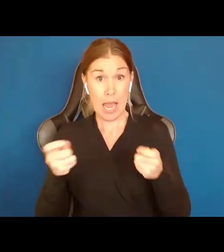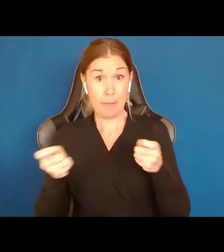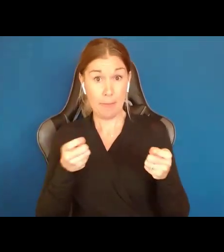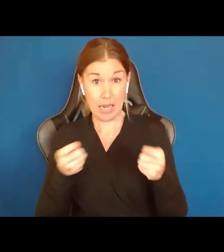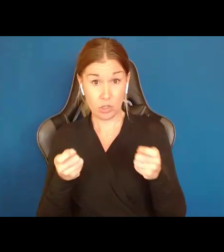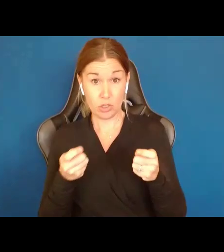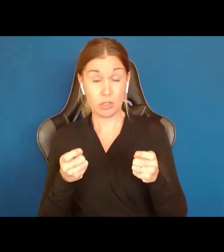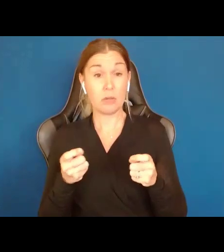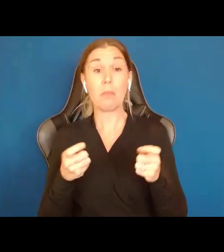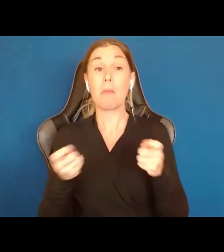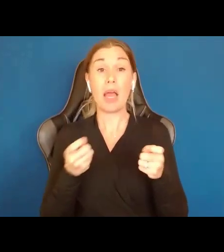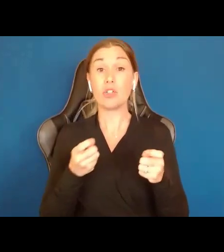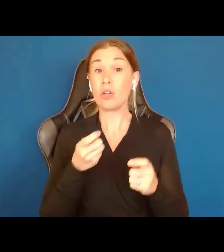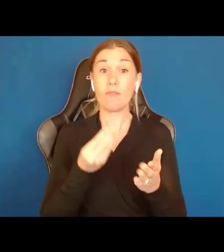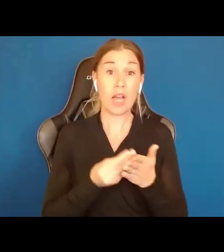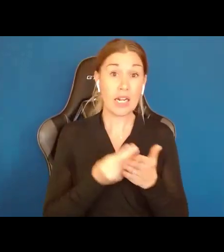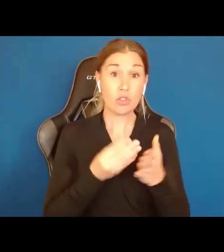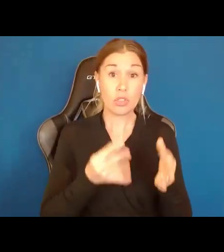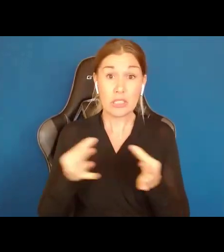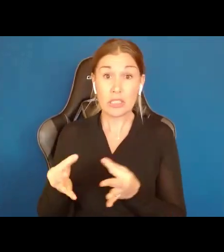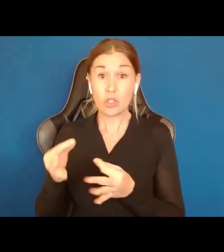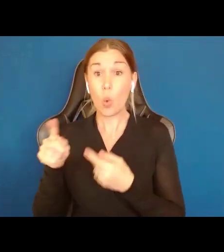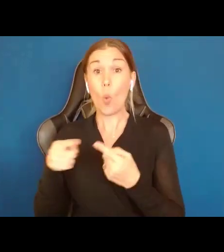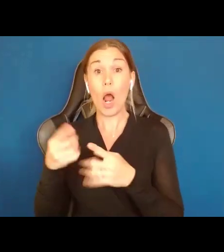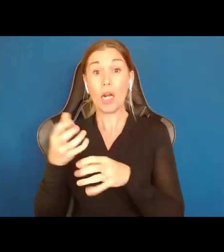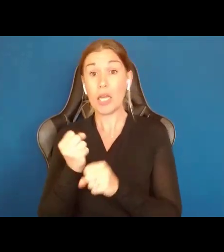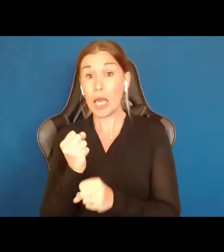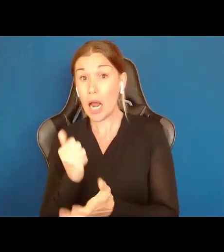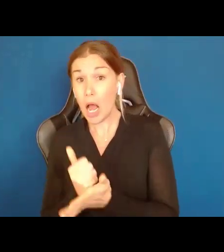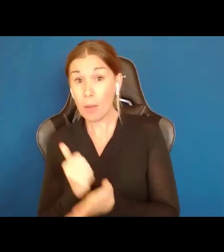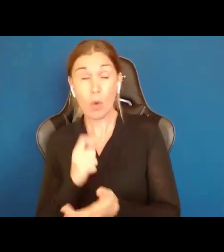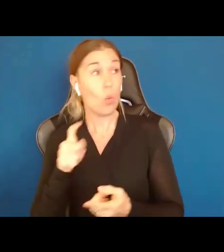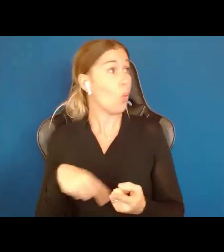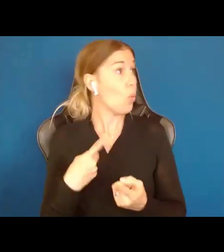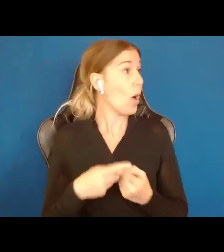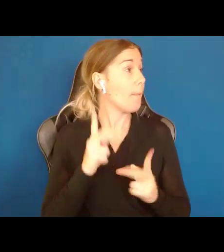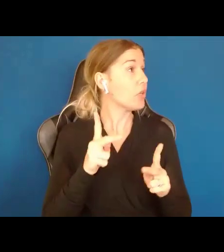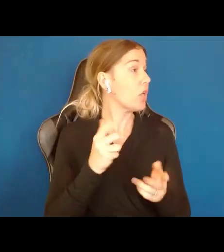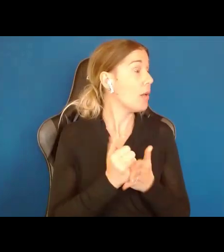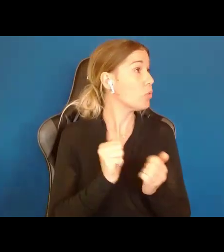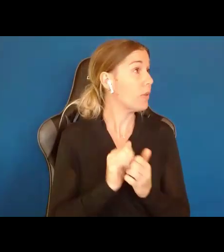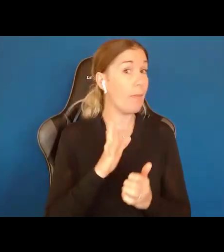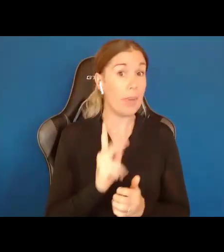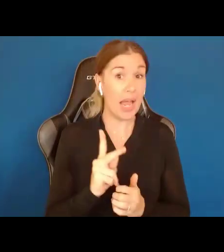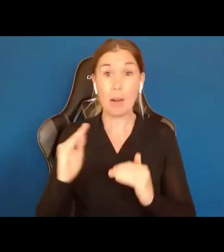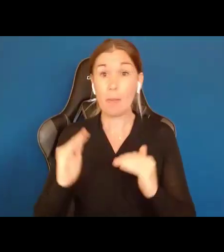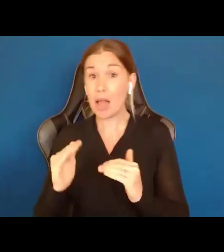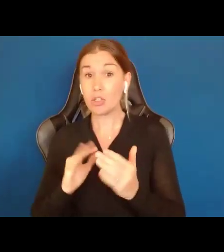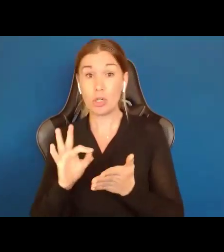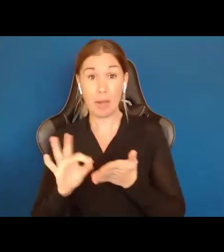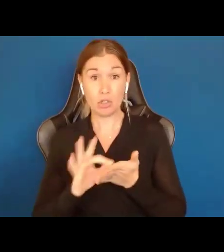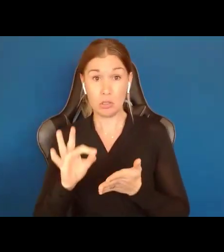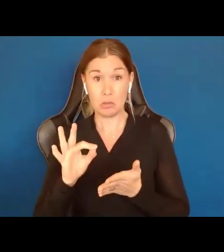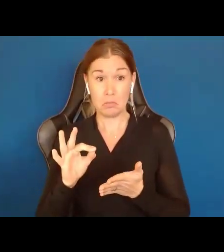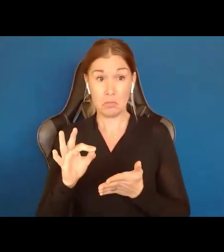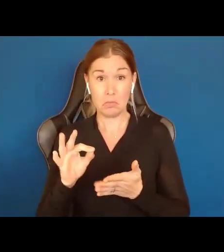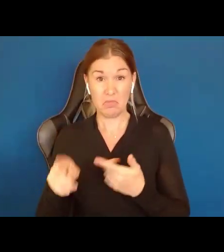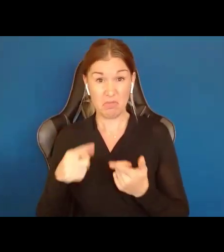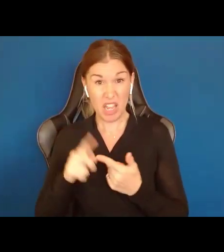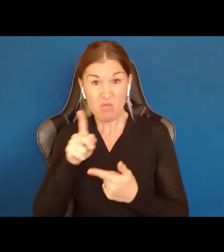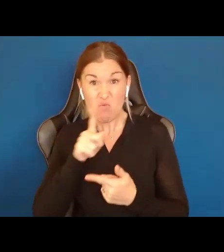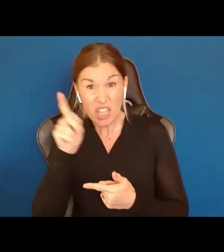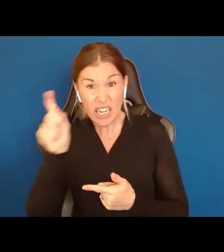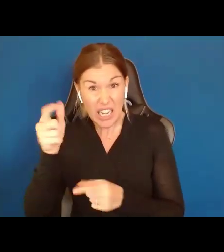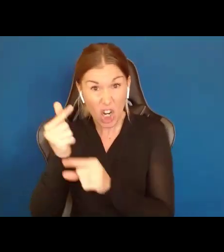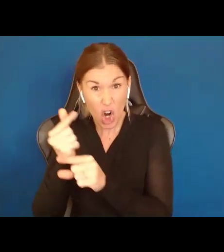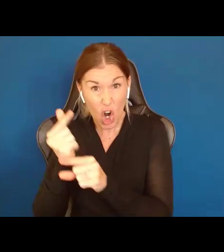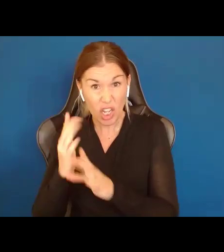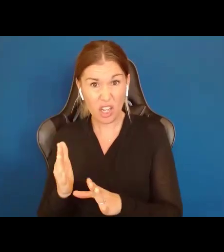manage your financial decisions, when you get help, when you have someone helping you with the bank, when you have someone balancing a budget, is a guardian necessary?